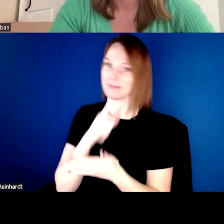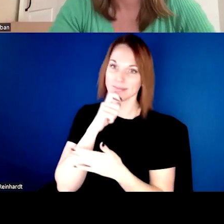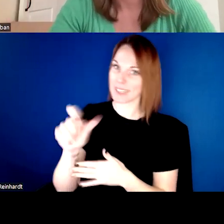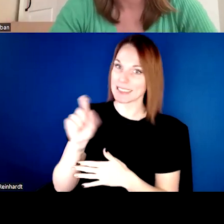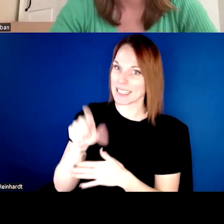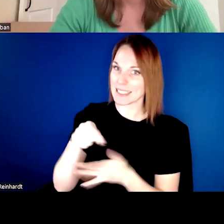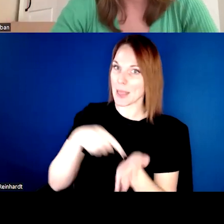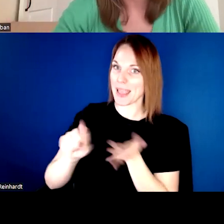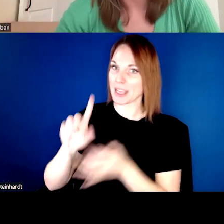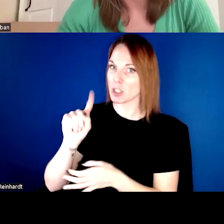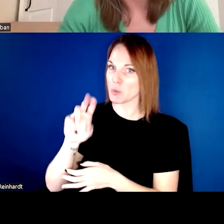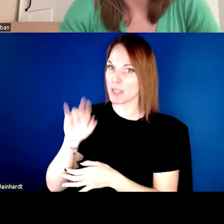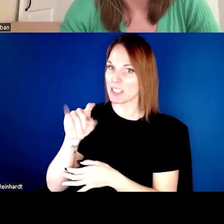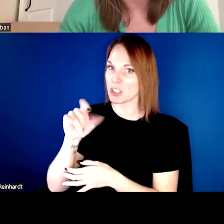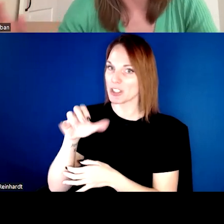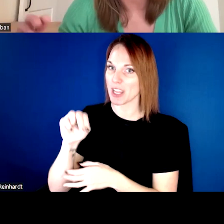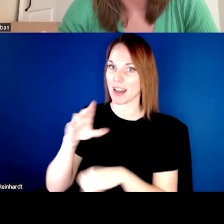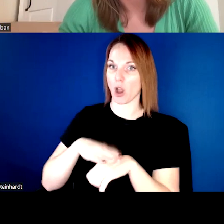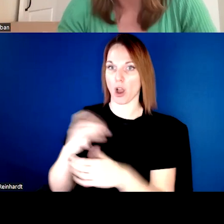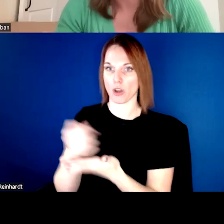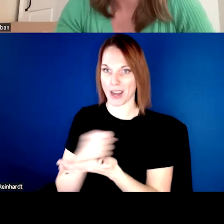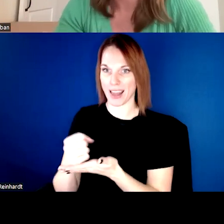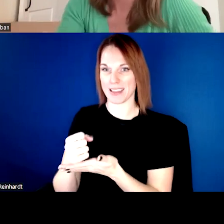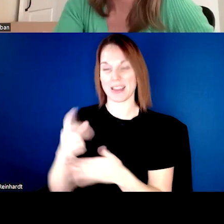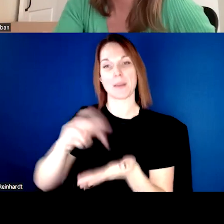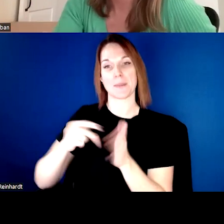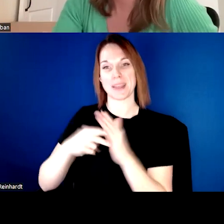their credit cards; it means they're probably under borrowing on their student loans where